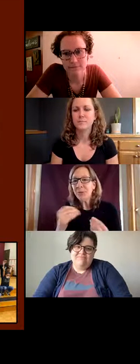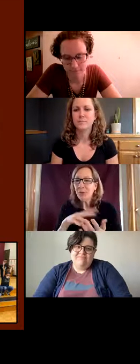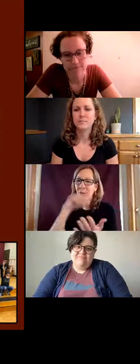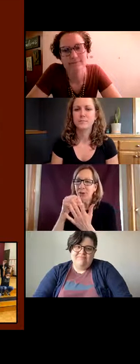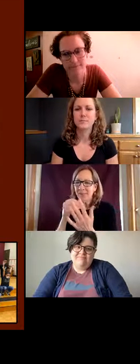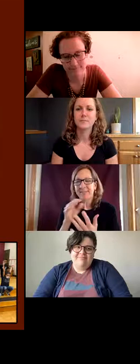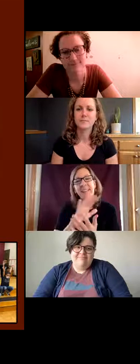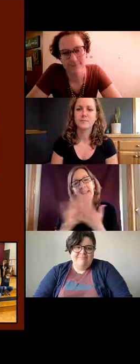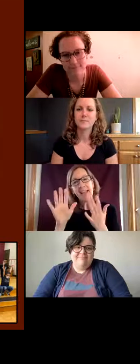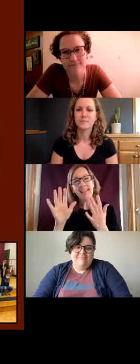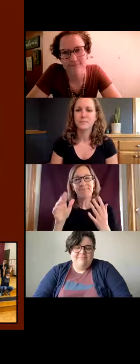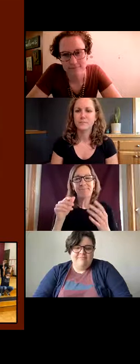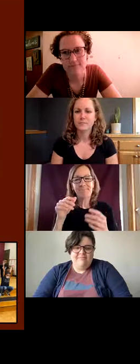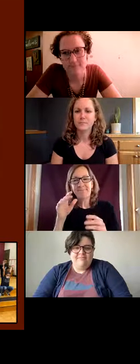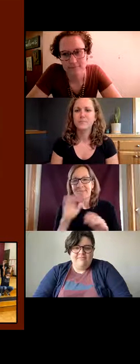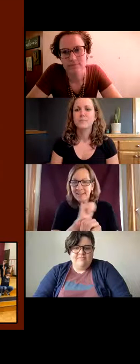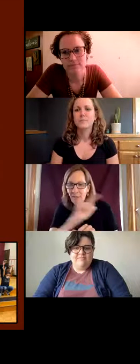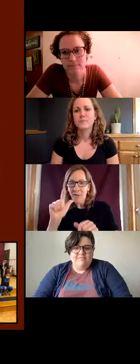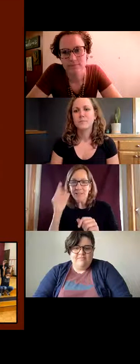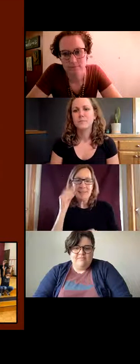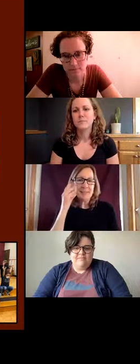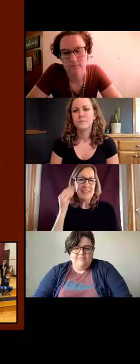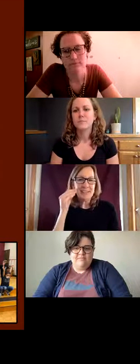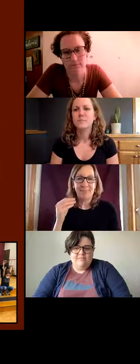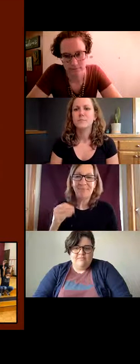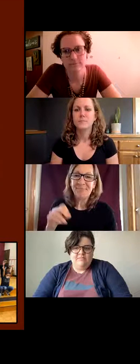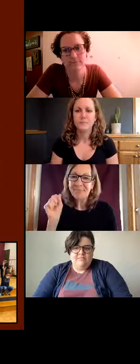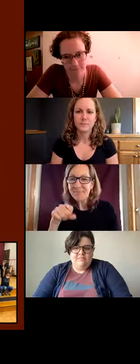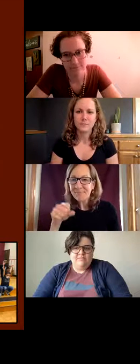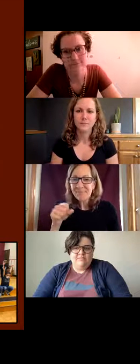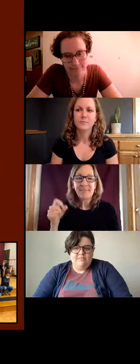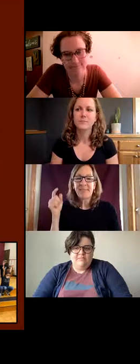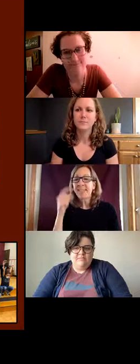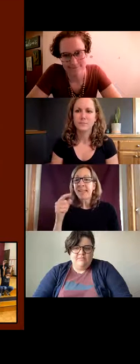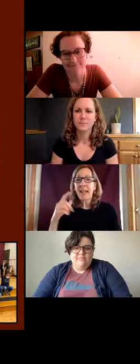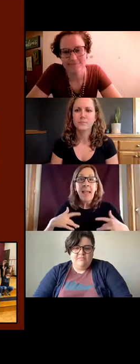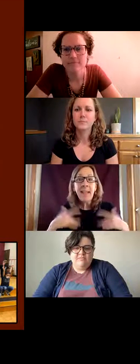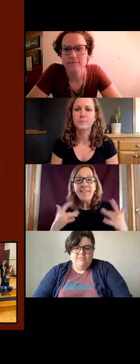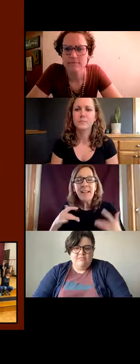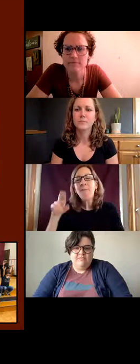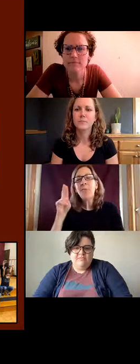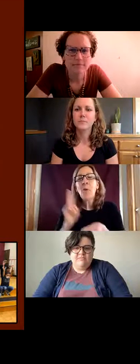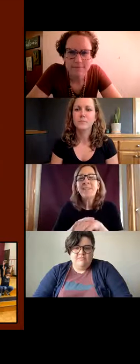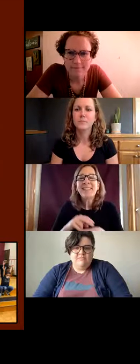tools through what we do outside of the classroom, so all of those experiences are impactful.